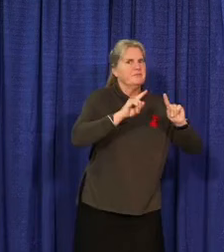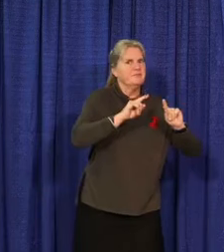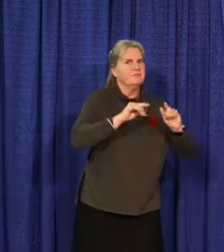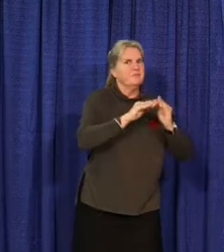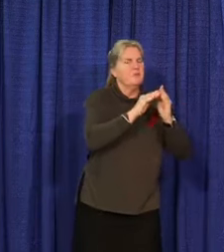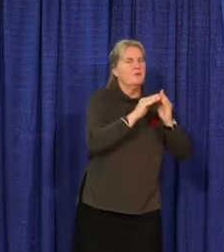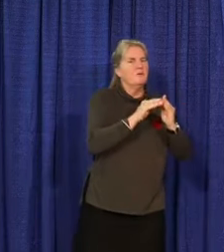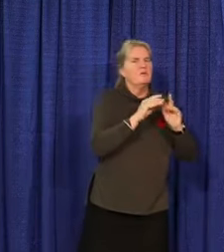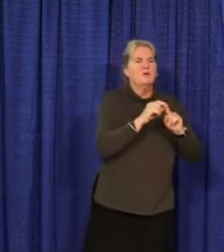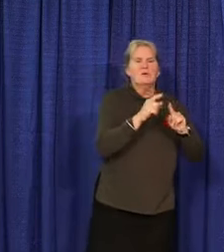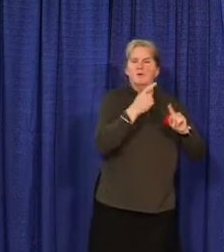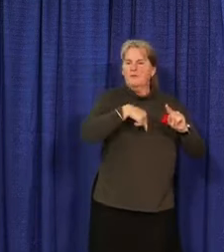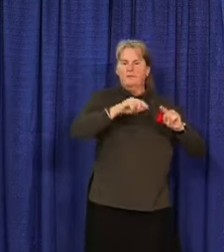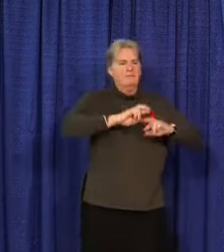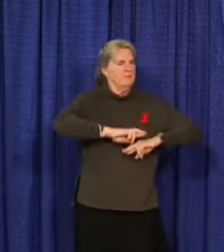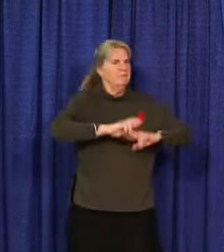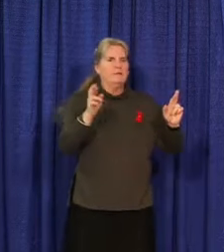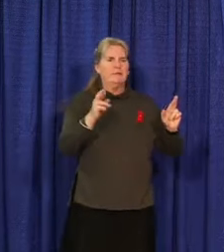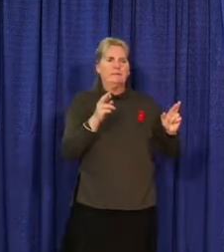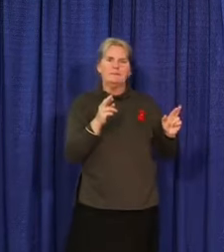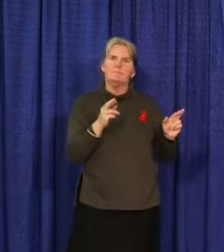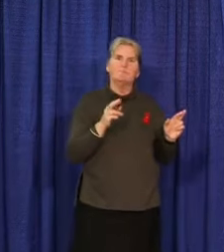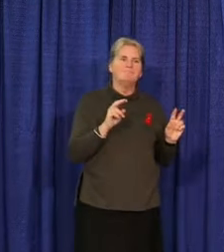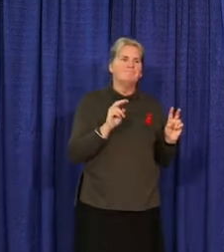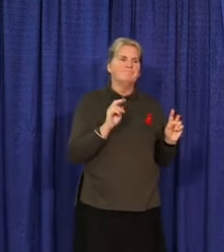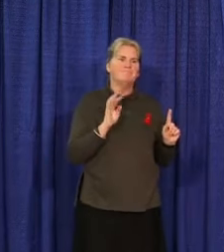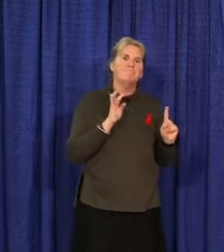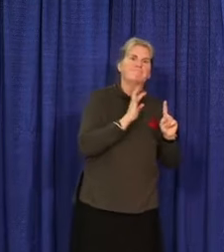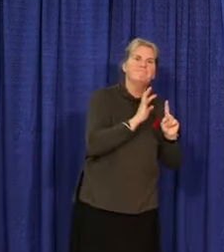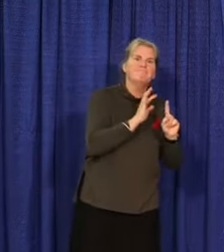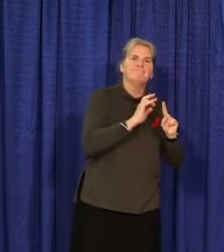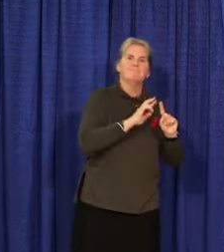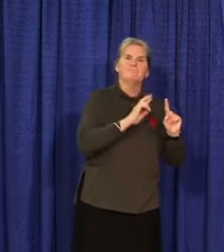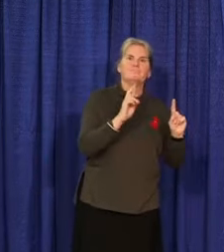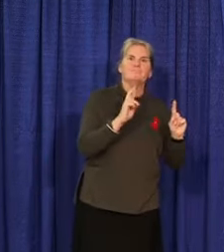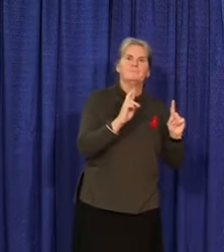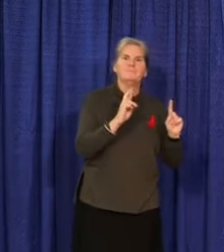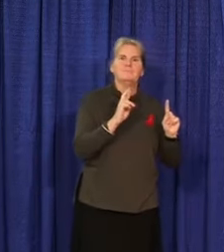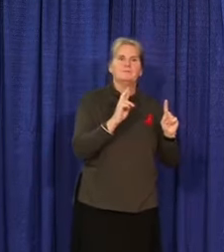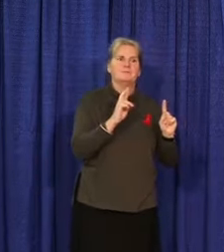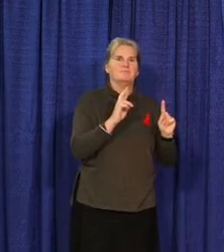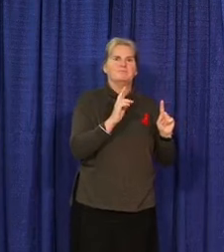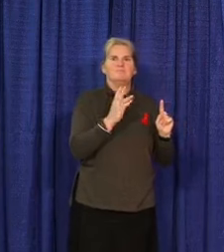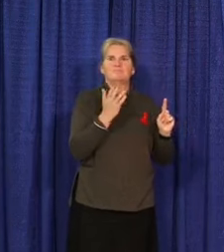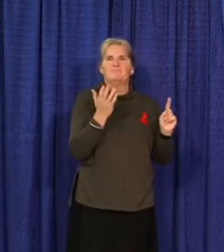So, I mean, we have to be prepared as in the case that there maybe an unexpected